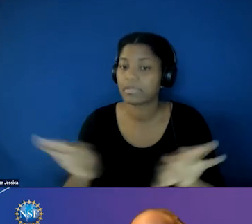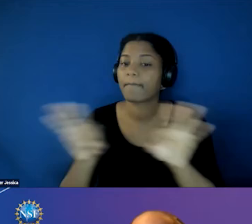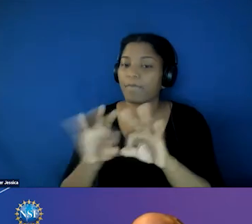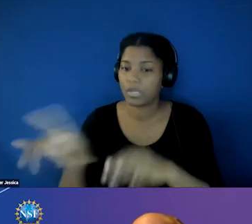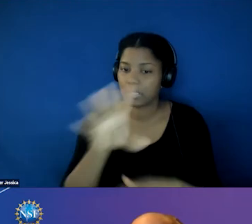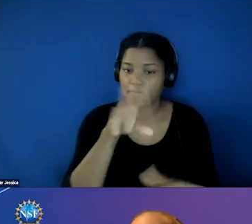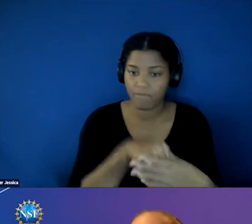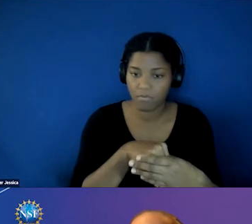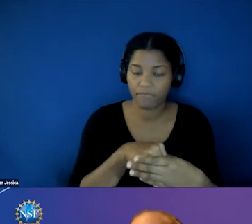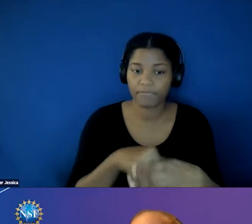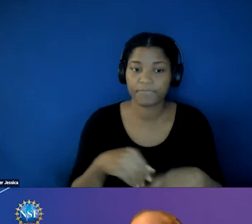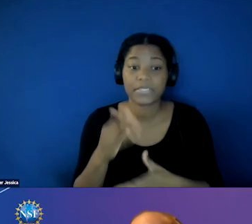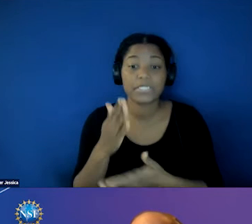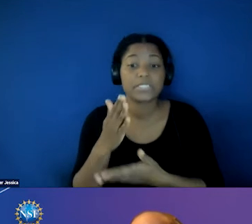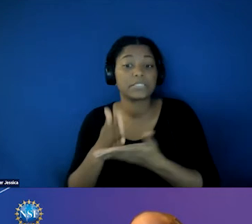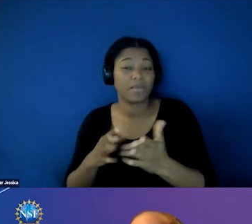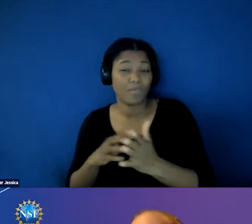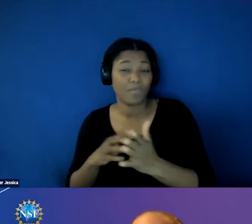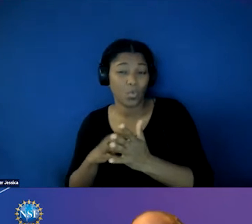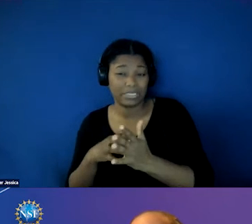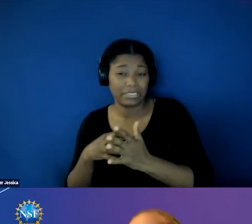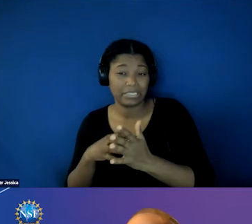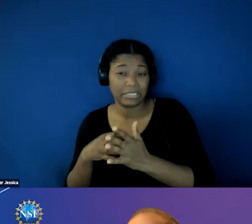weakest proposals I get are from Hispanic serving institutions